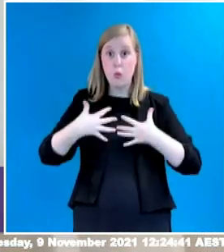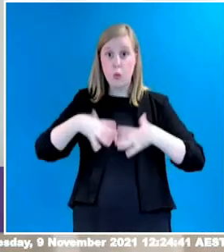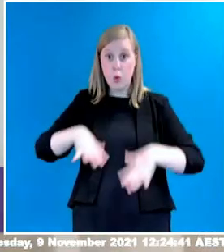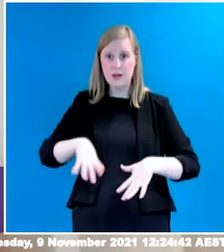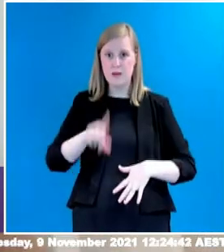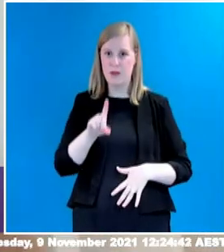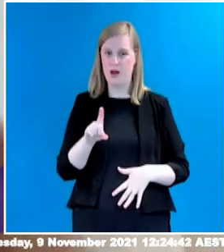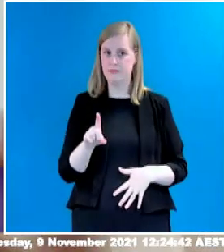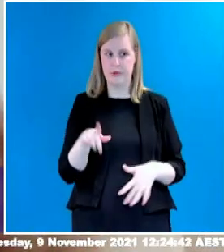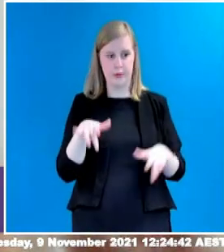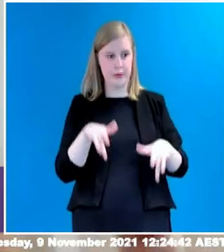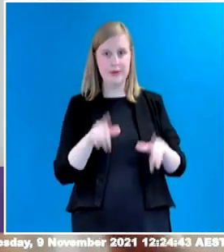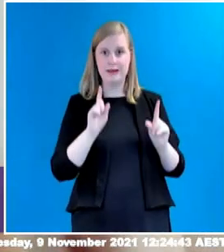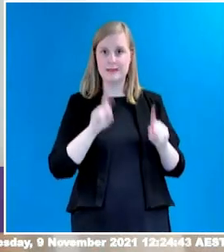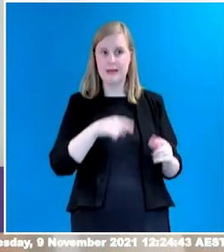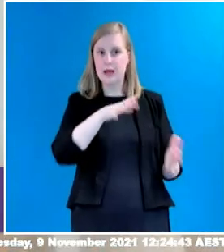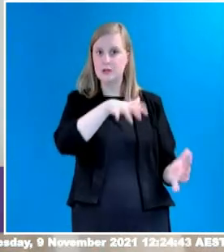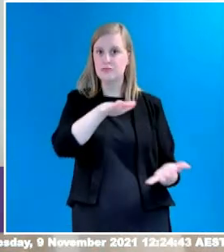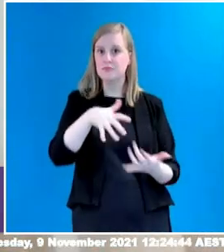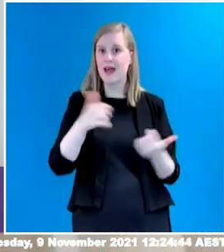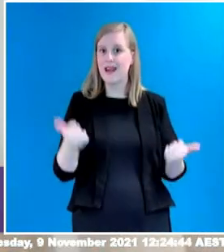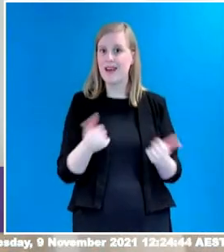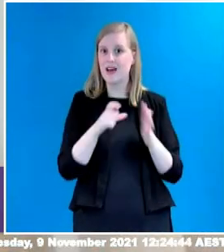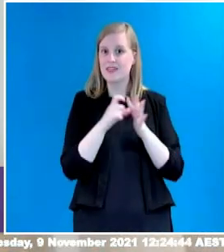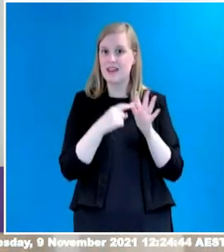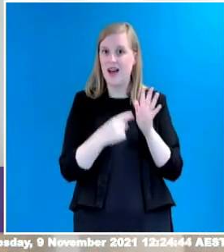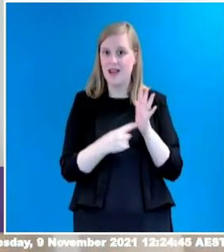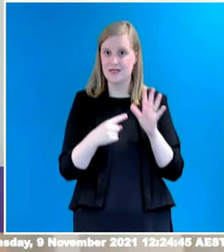So even the one government in the country that is doing some really